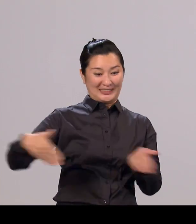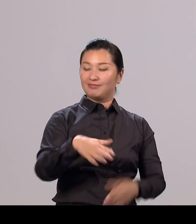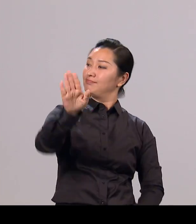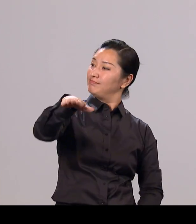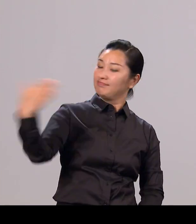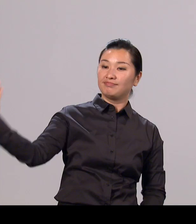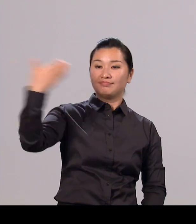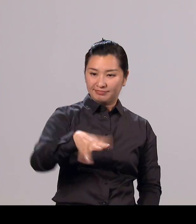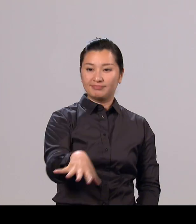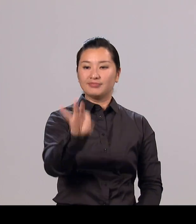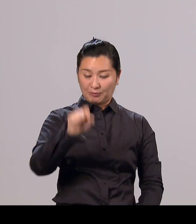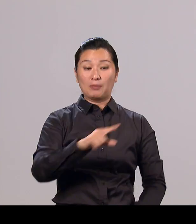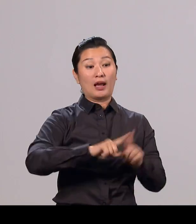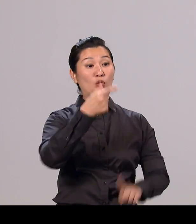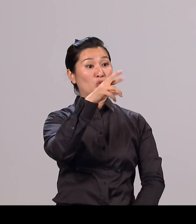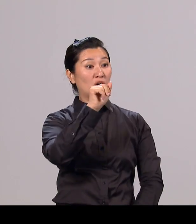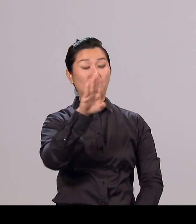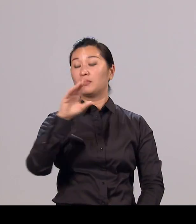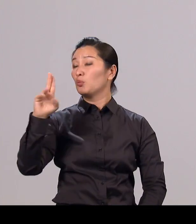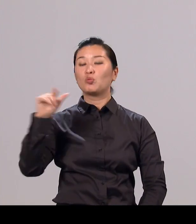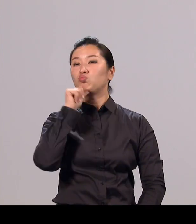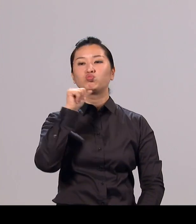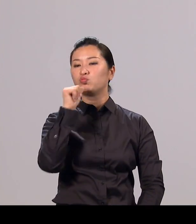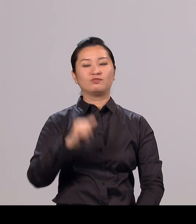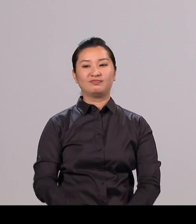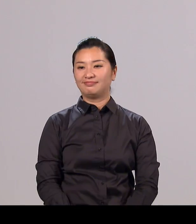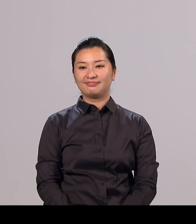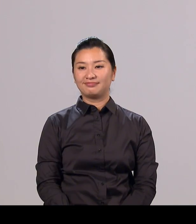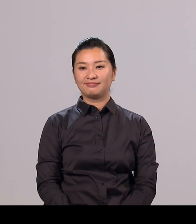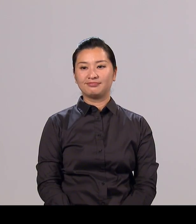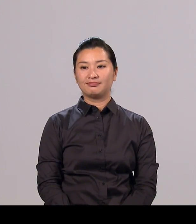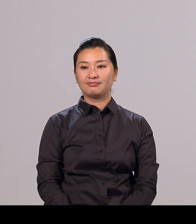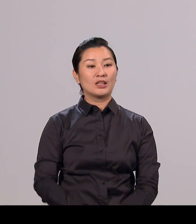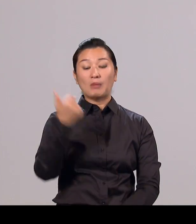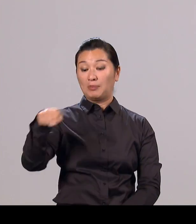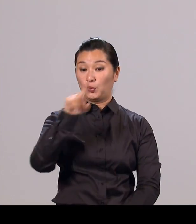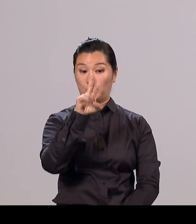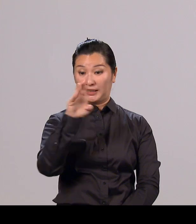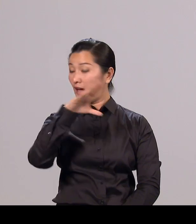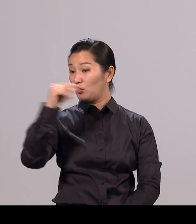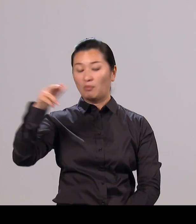But I think we all know that we can't stop progress, and even Uber and Grab are going to be disrupted